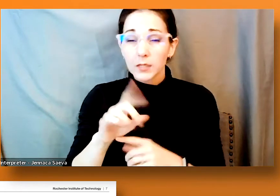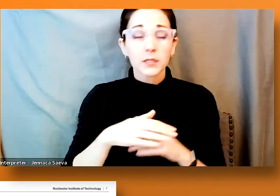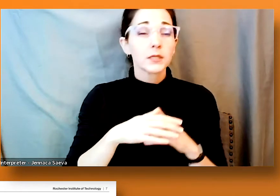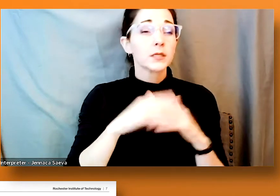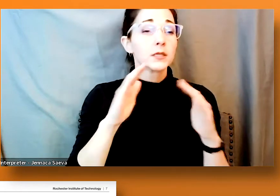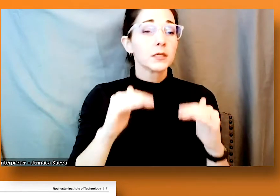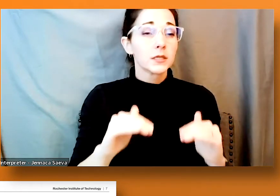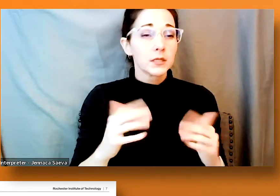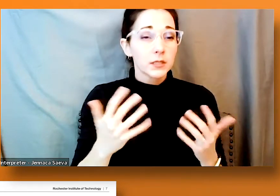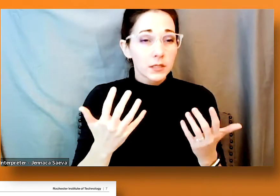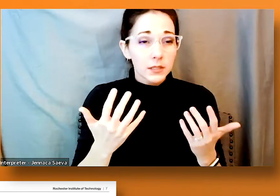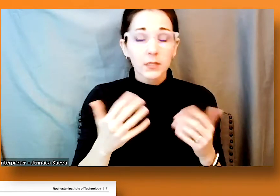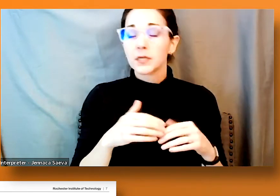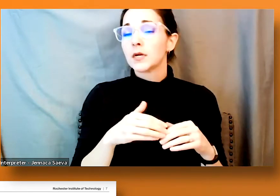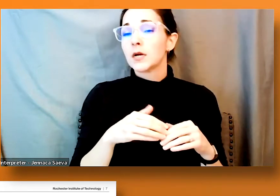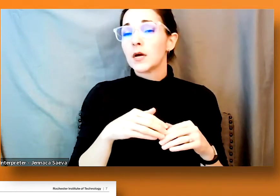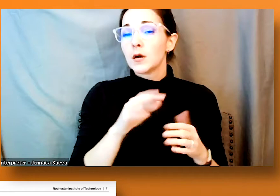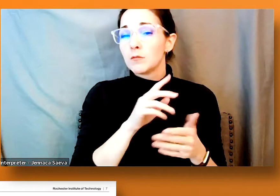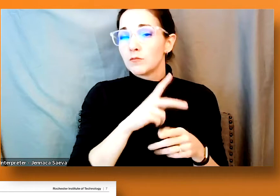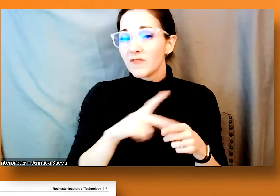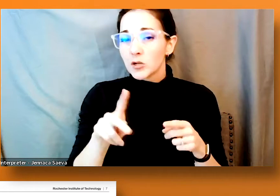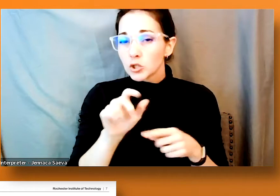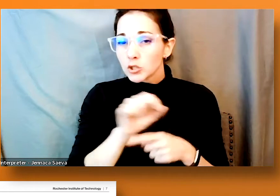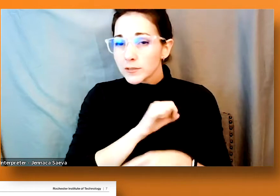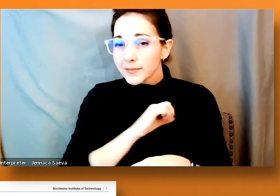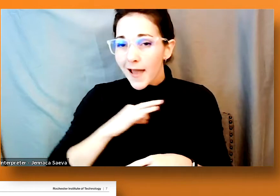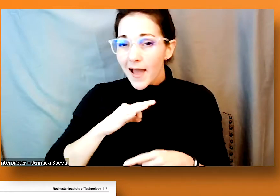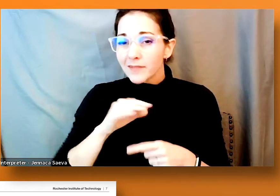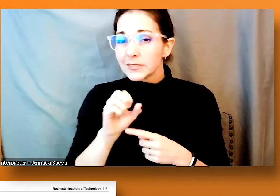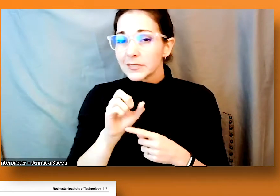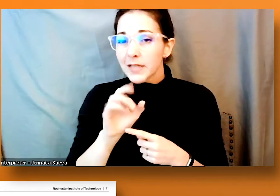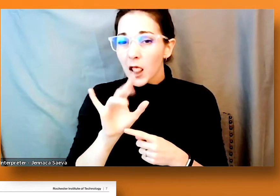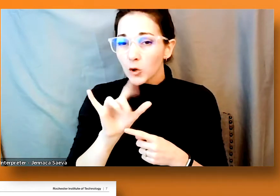staff, professional staff salary.